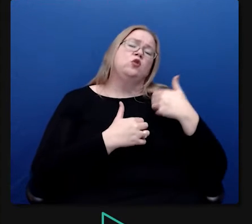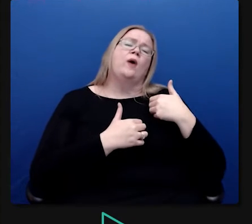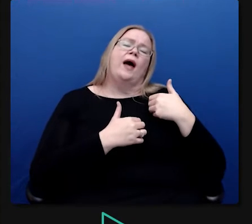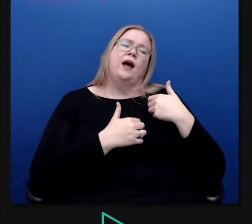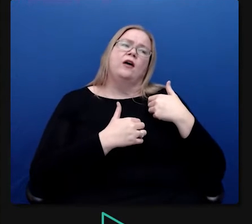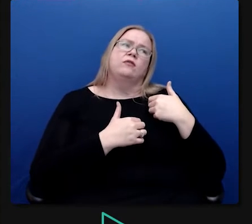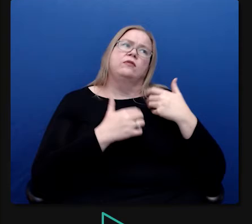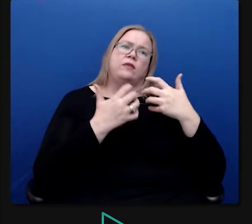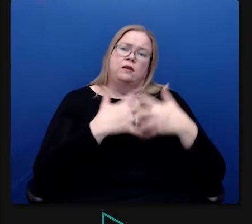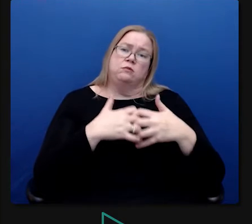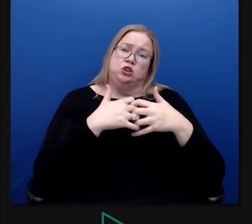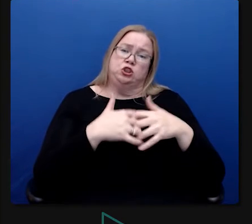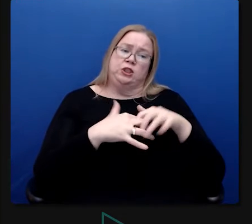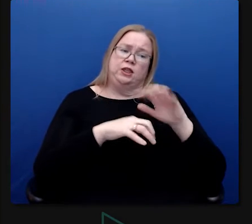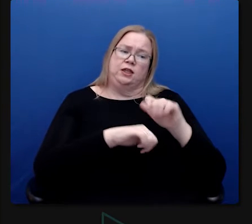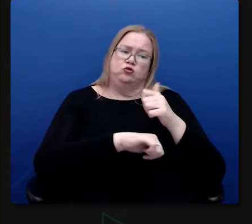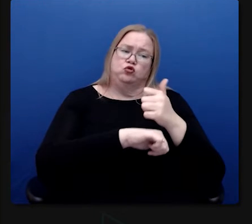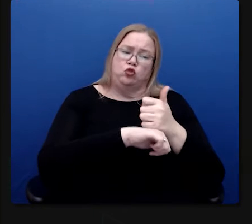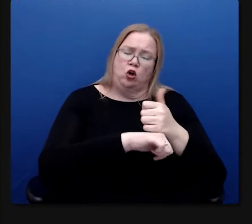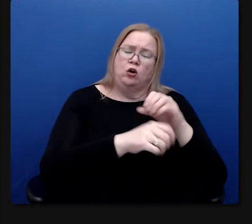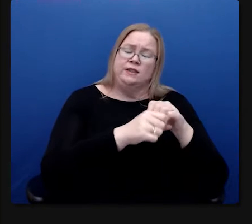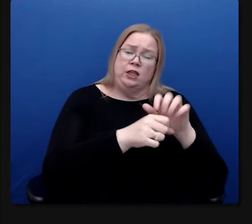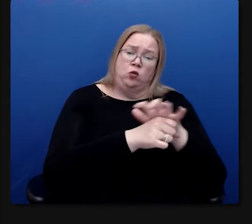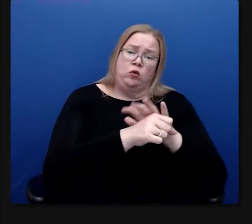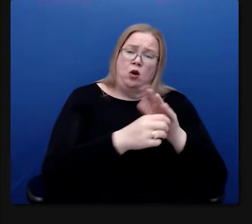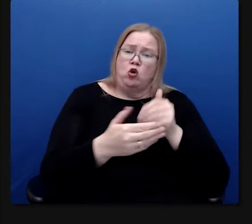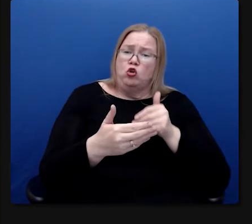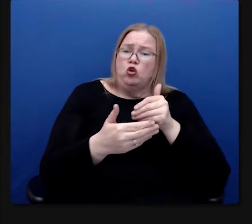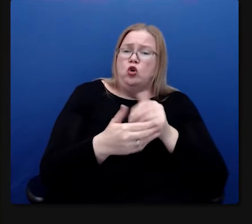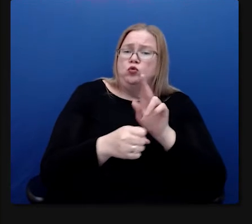you want to have the machine installed in a region that is closest to the user.